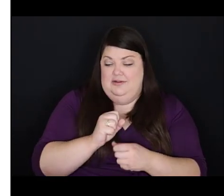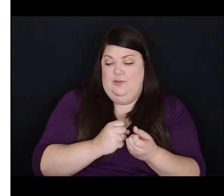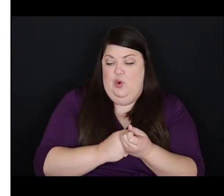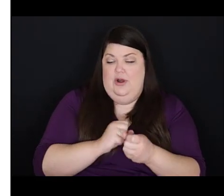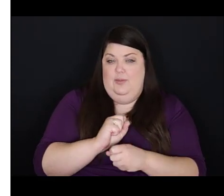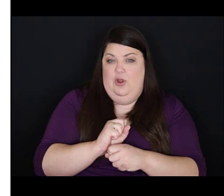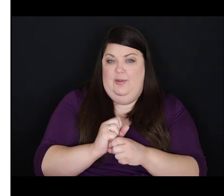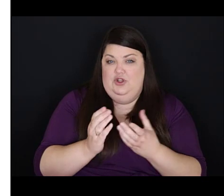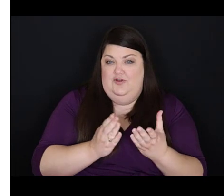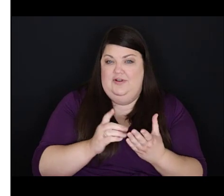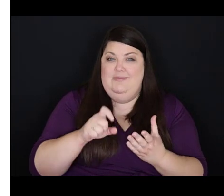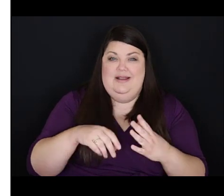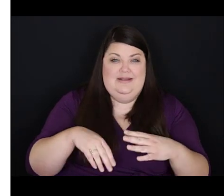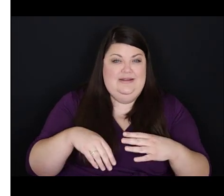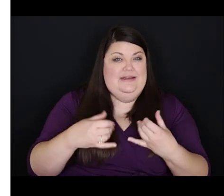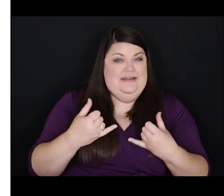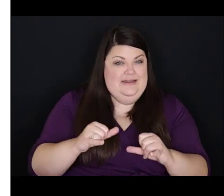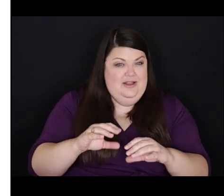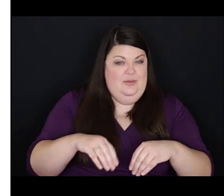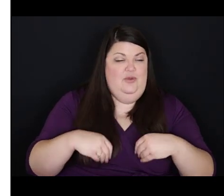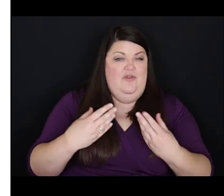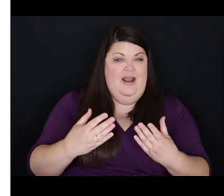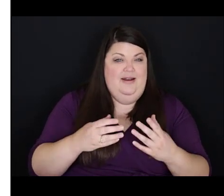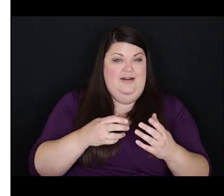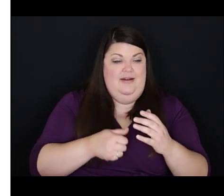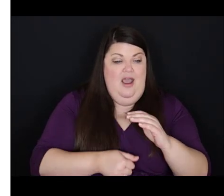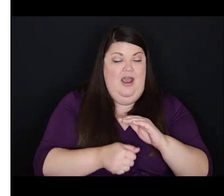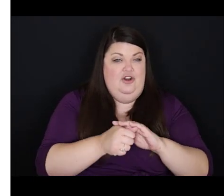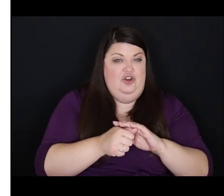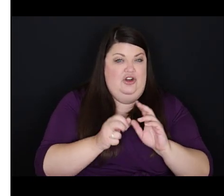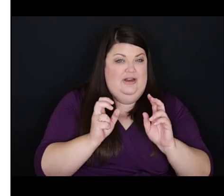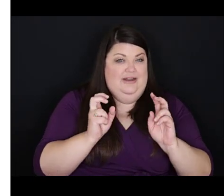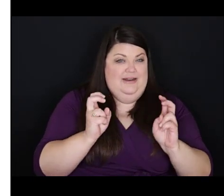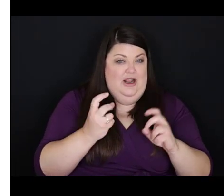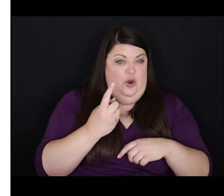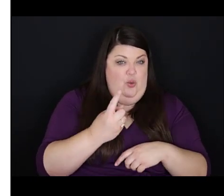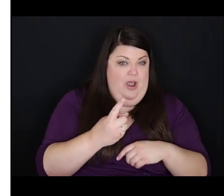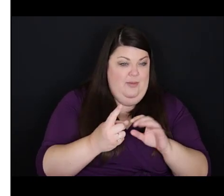still be provided under Title I by selecting the appropriate button.